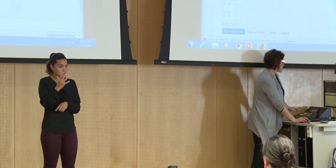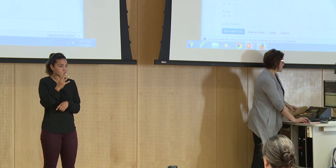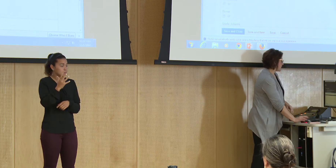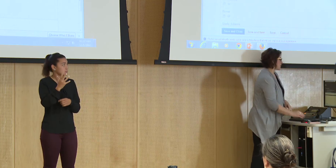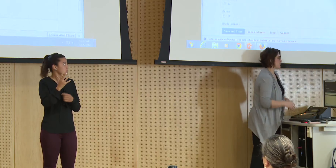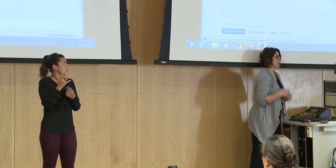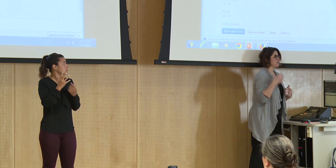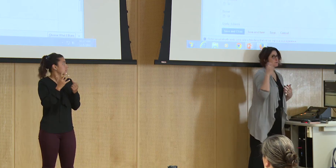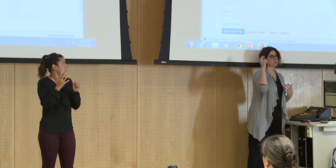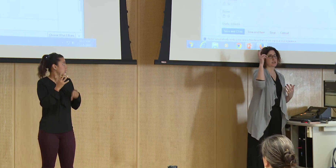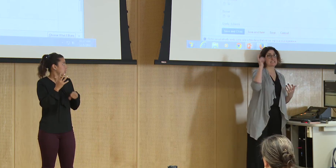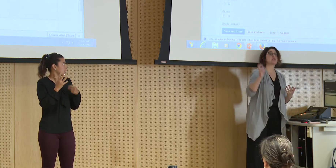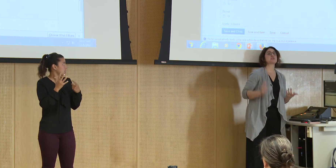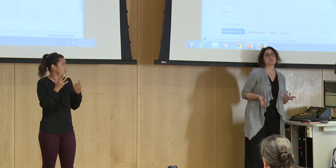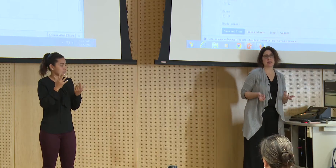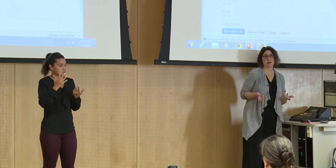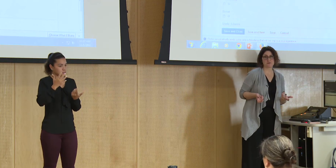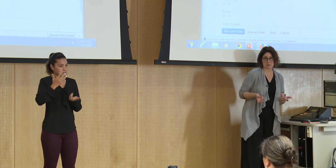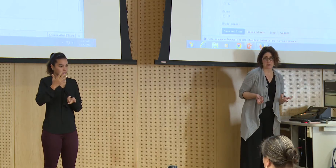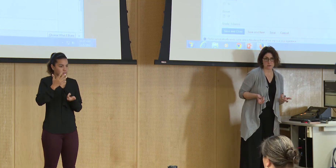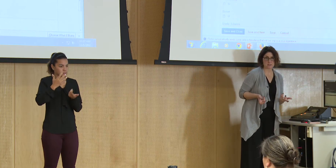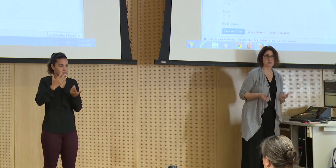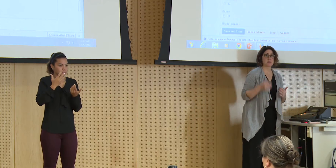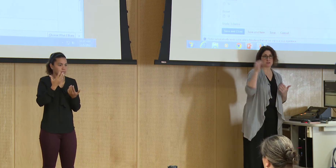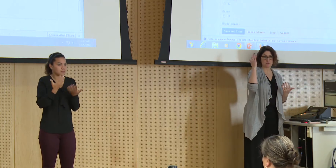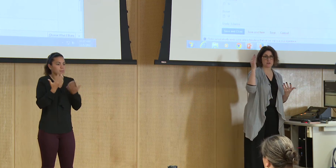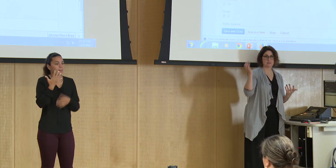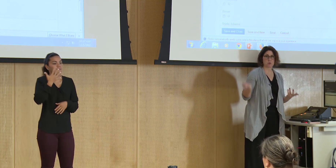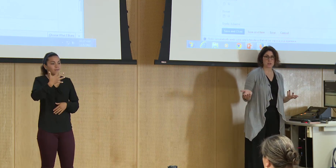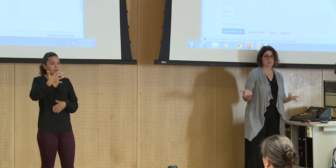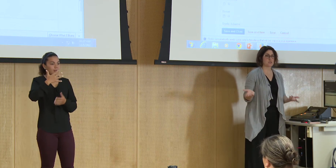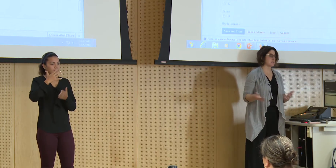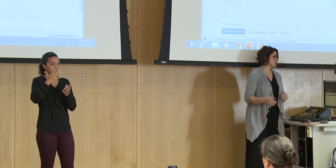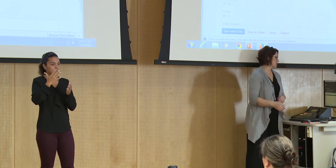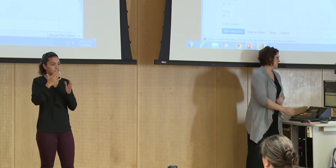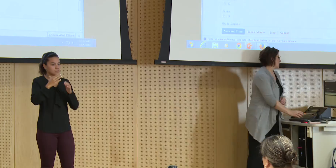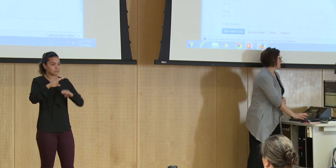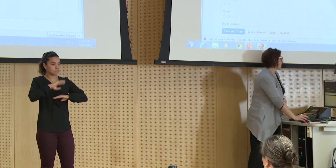Maybe there are five criteria they have to meet in the written assignment, so five points for each.